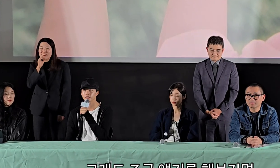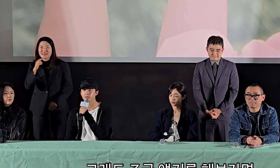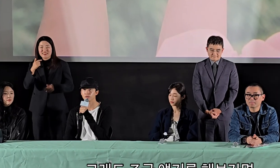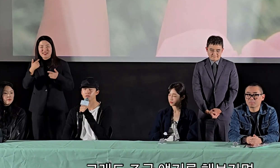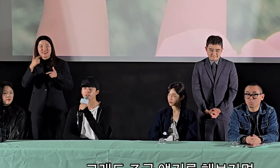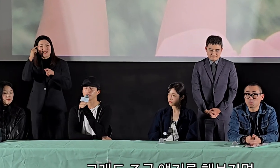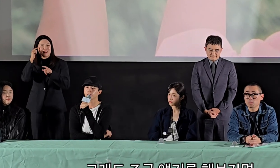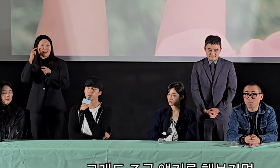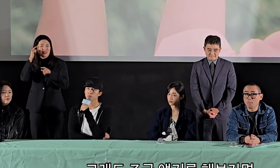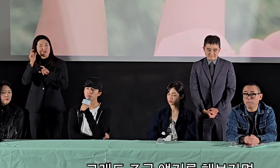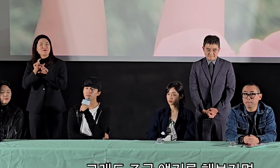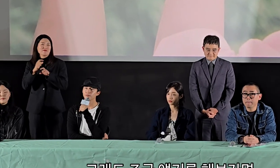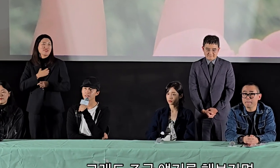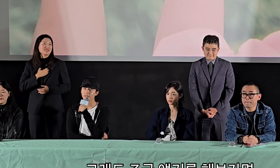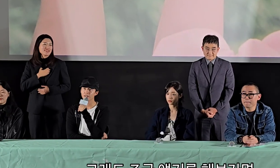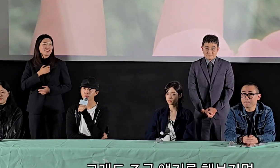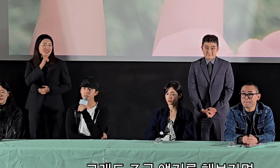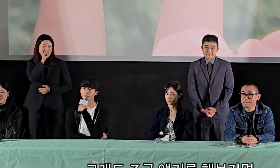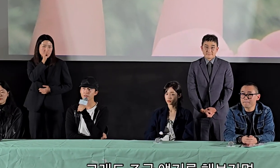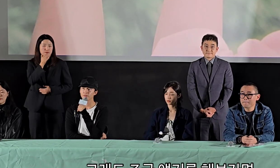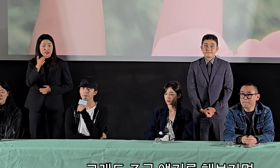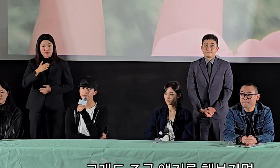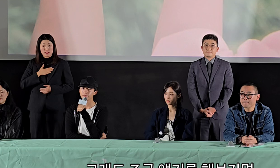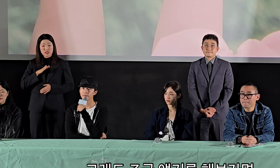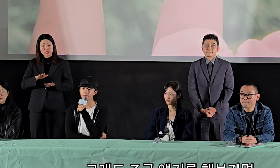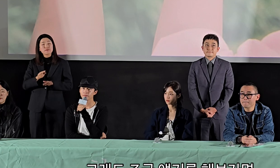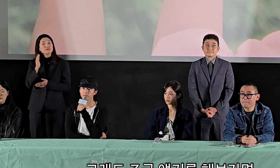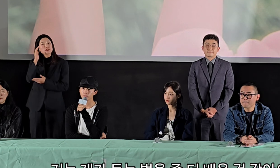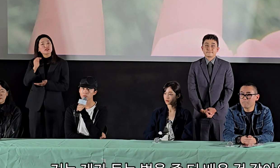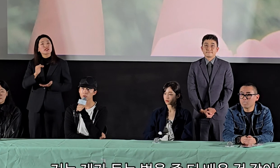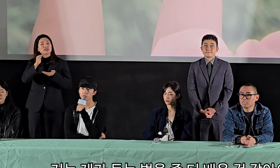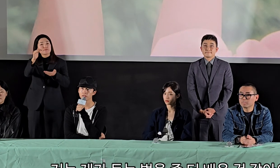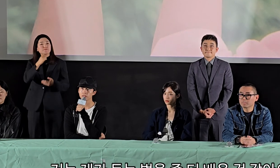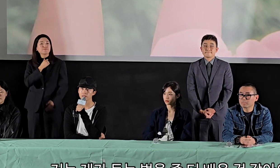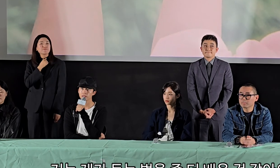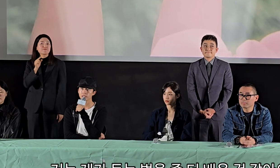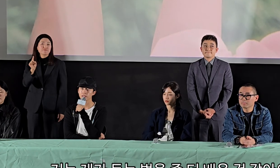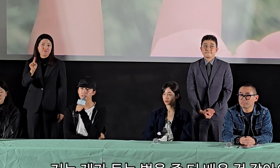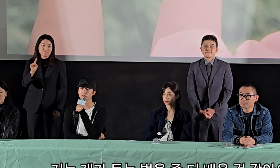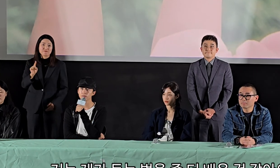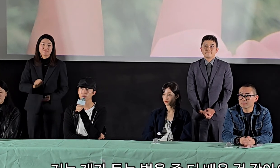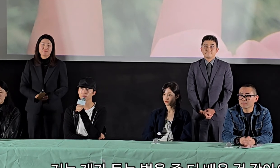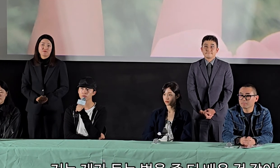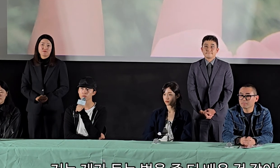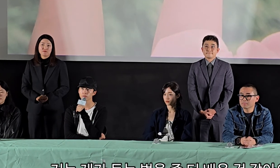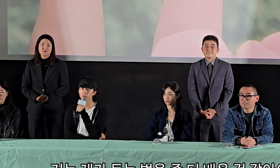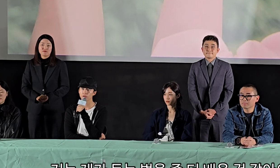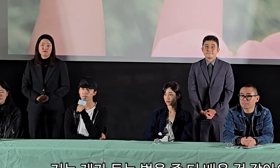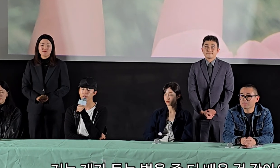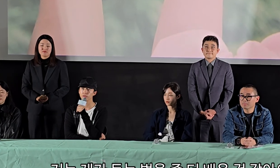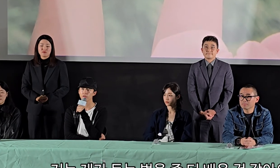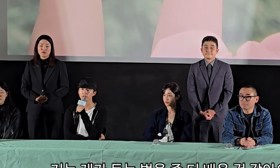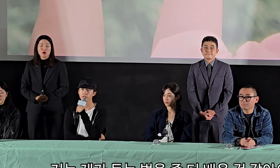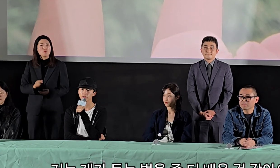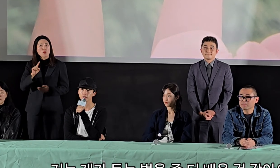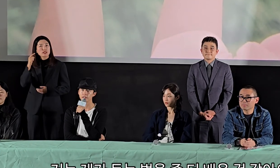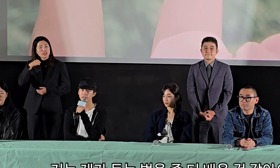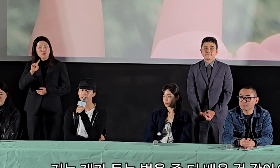I put into it were properly conveyed. But if I were to share my thoughts, I think I learned how to listen better.